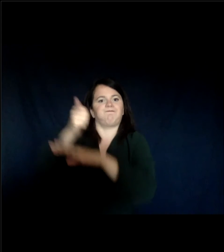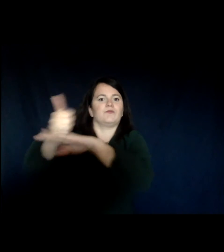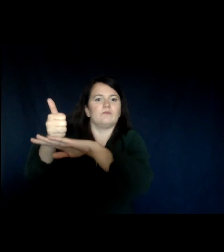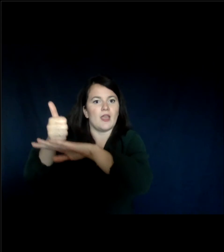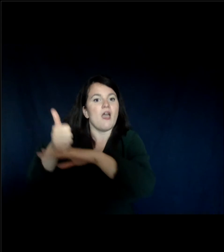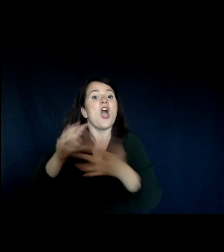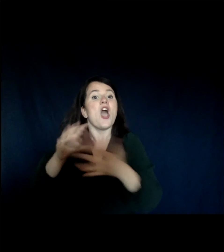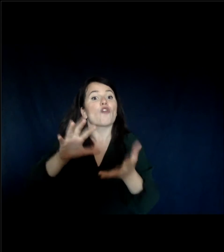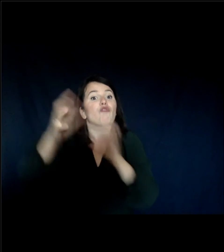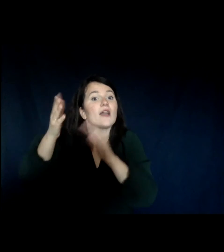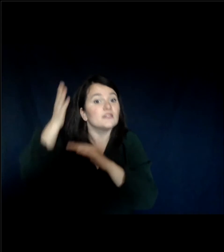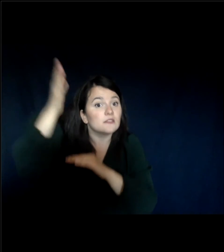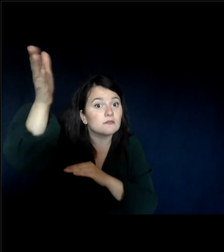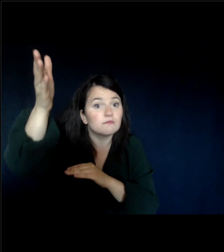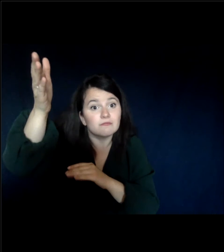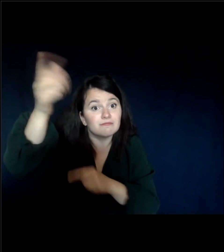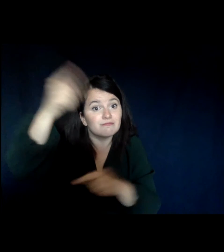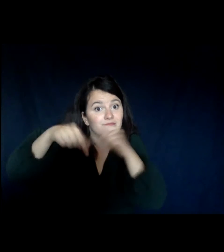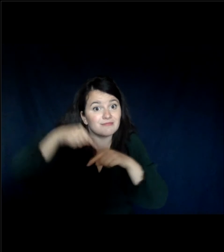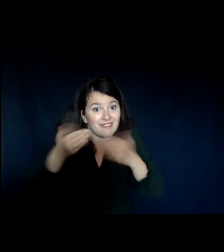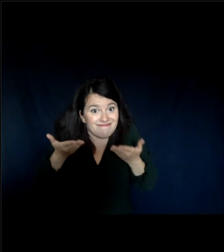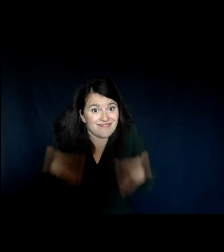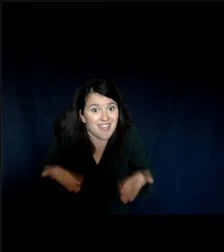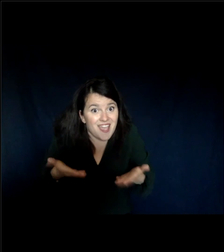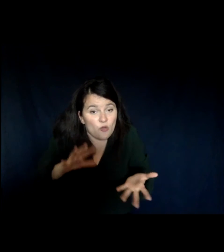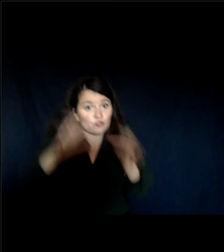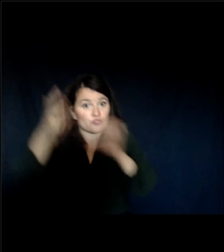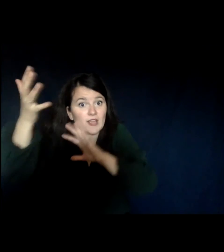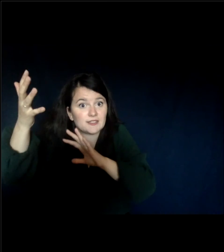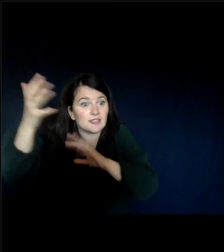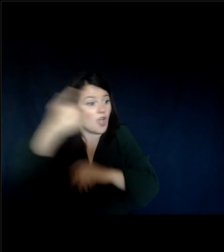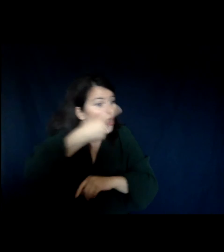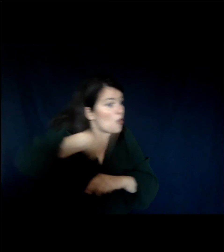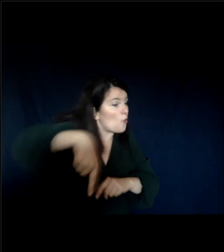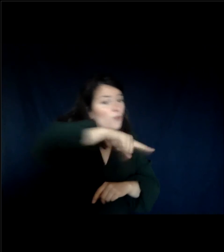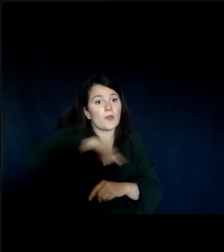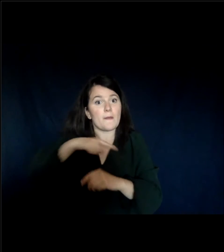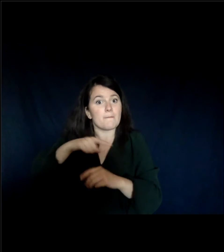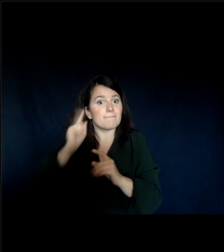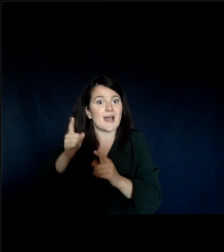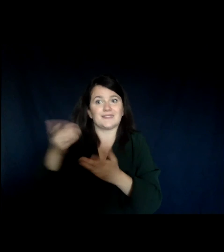We should facilitate access to the CRII 1 and CRII+